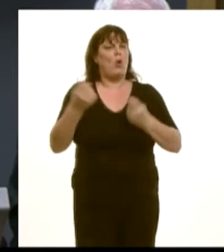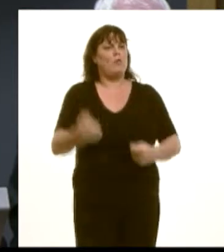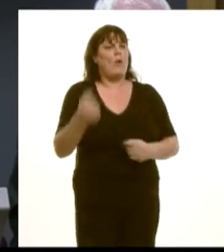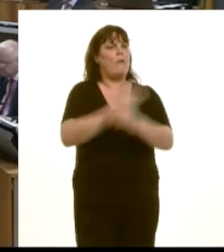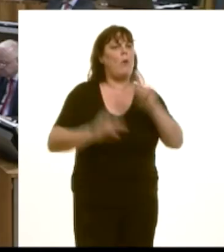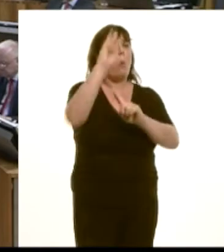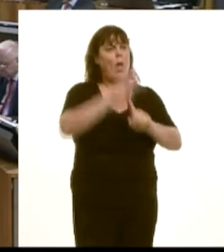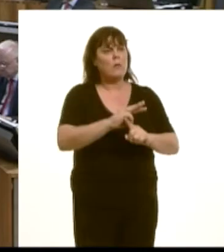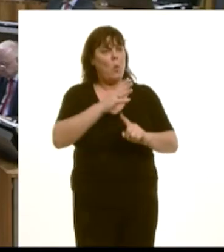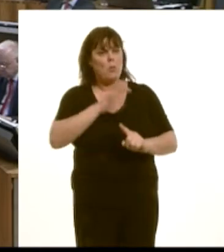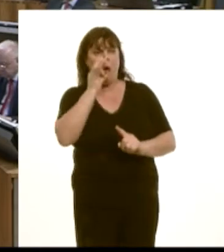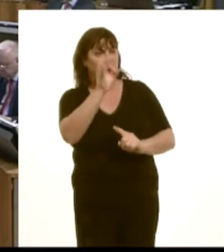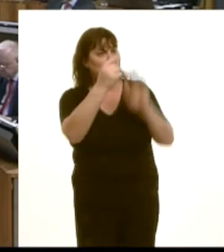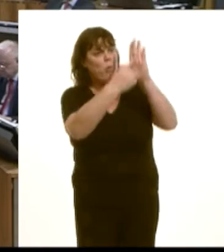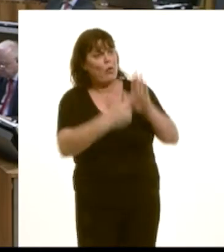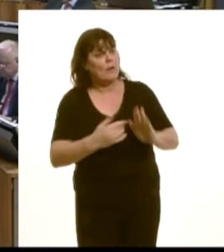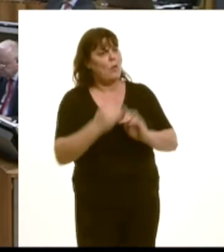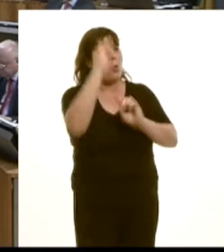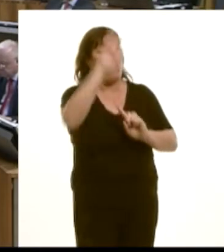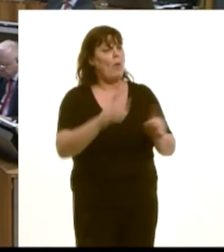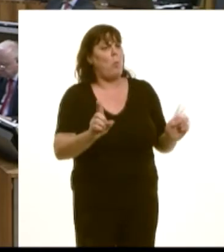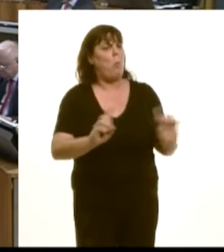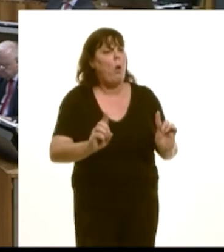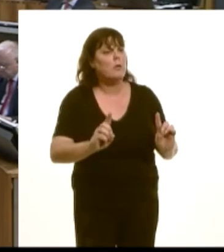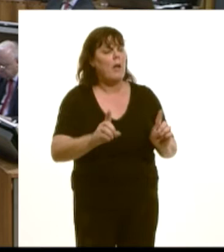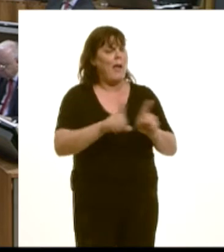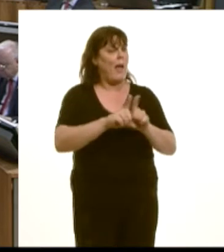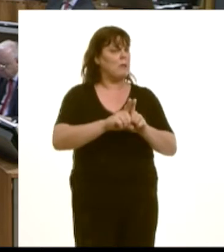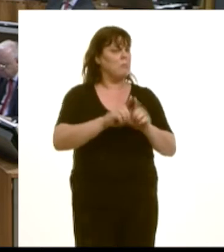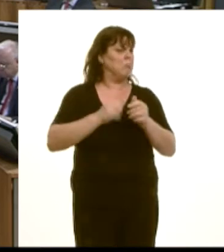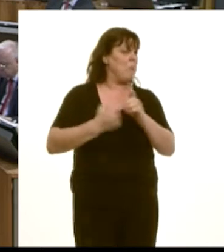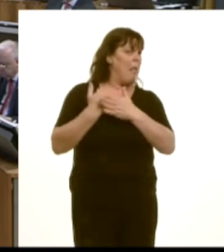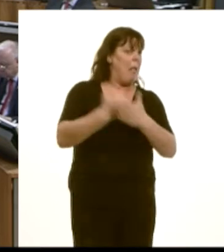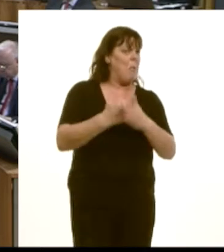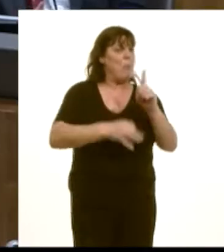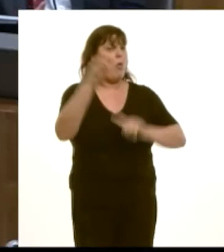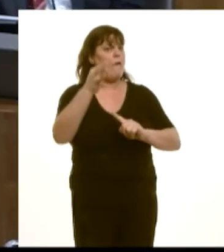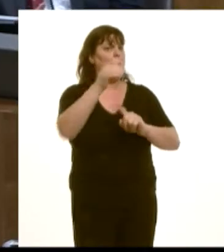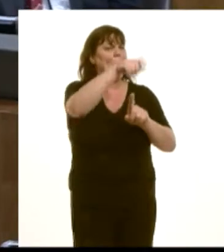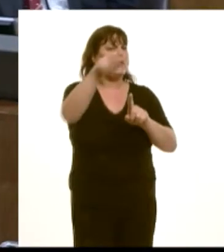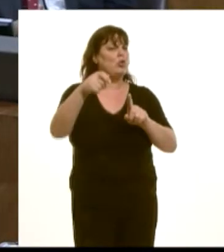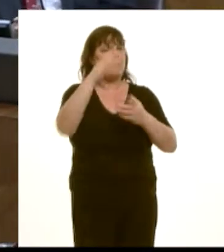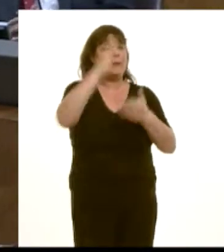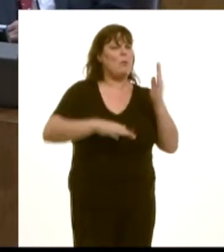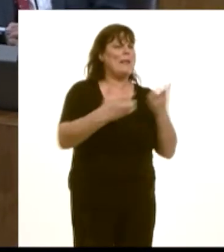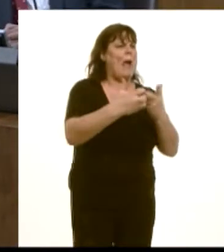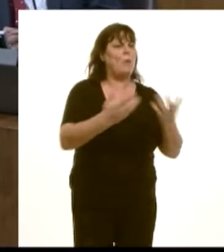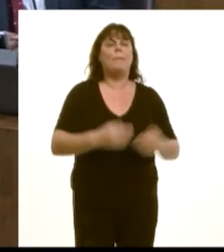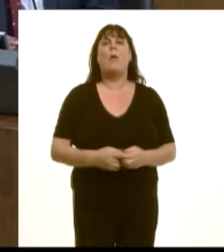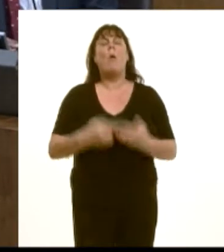for north Wales, and what will you expect the outcomes for rail passengers to be? Carwyn Jones: First, the improvement between Wrexham and Saltney junction is important